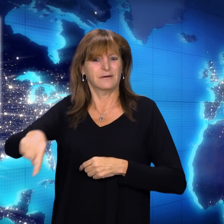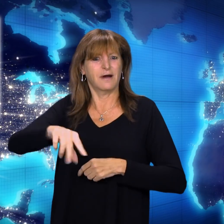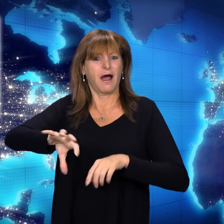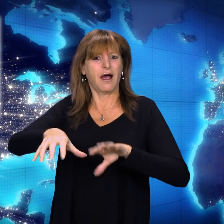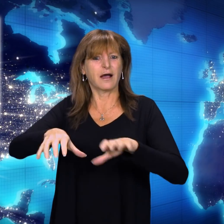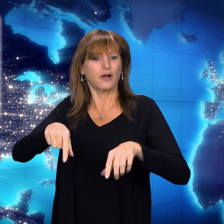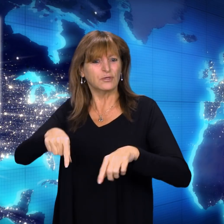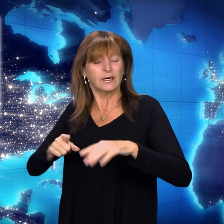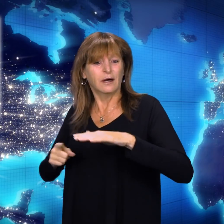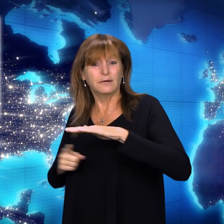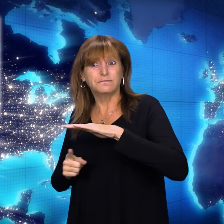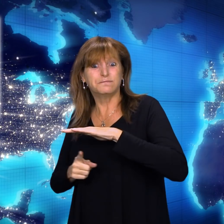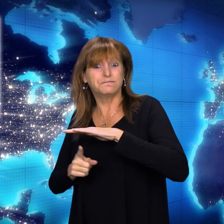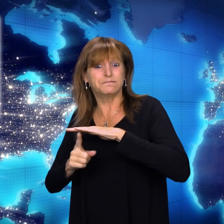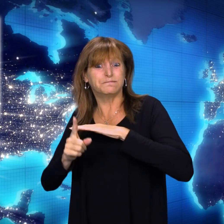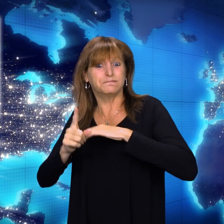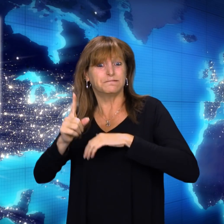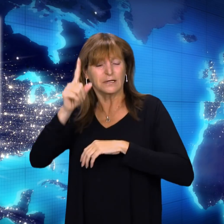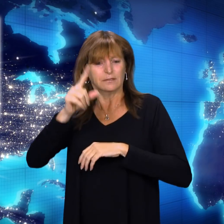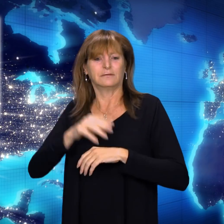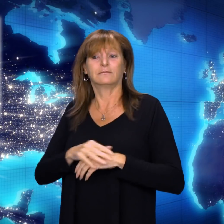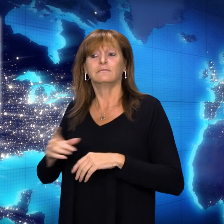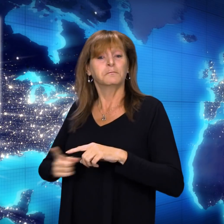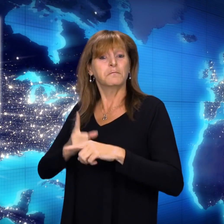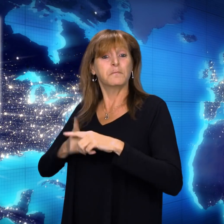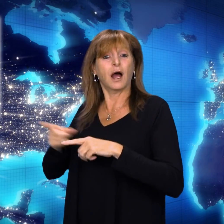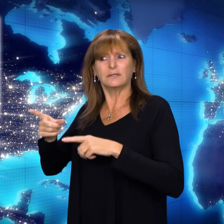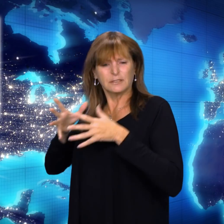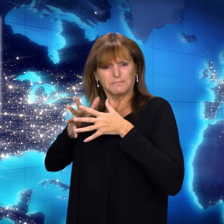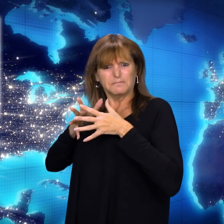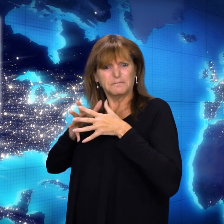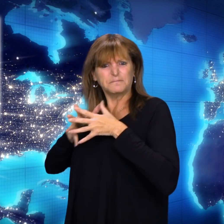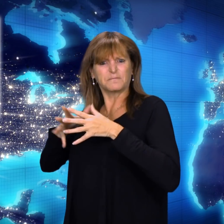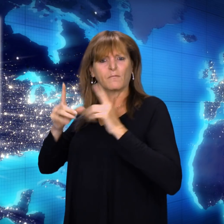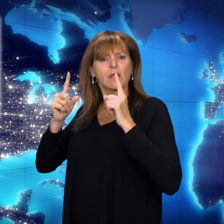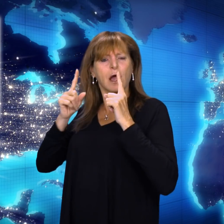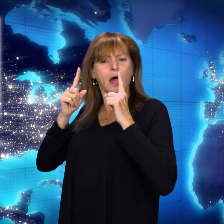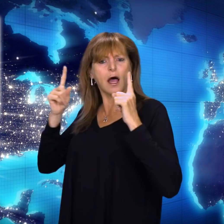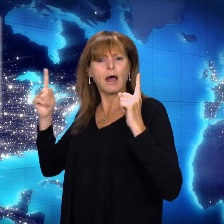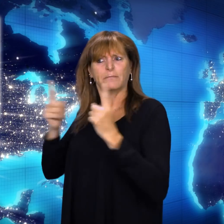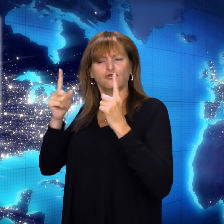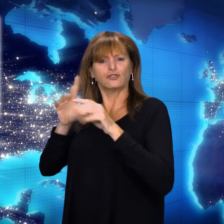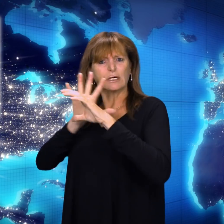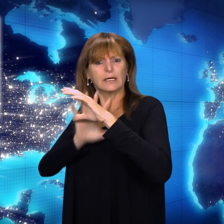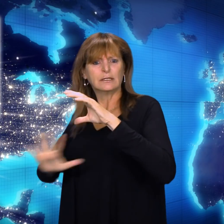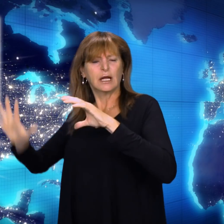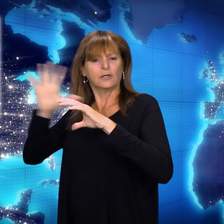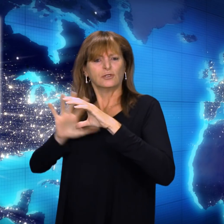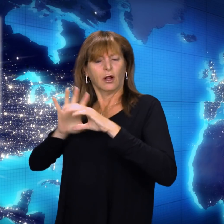countries these migrants are from,